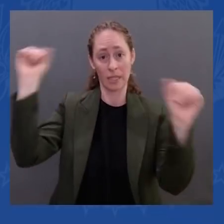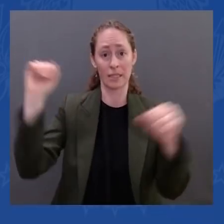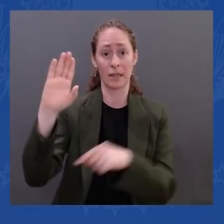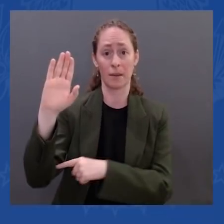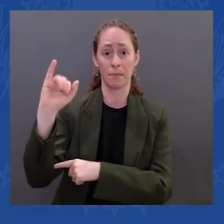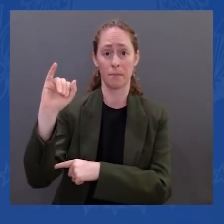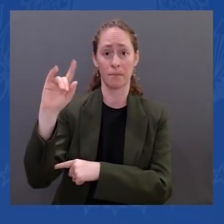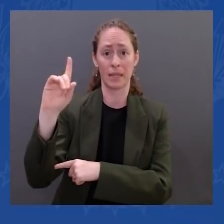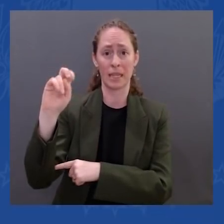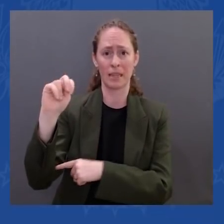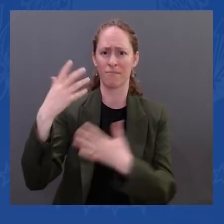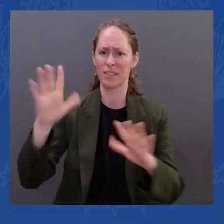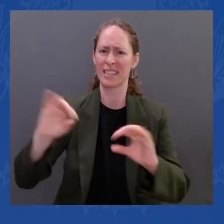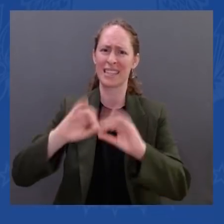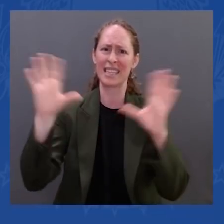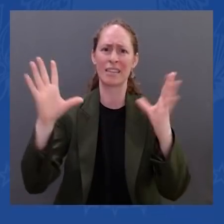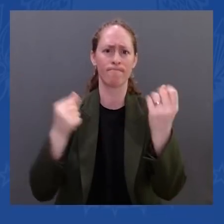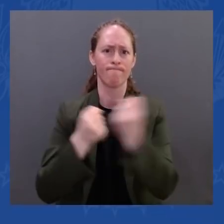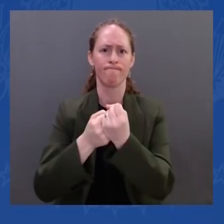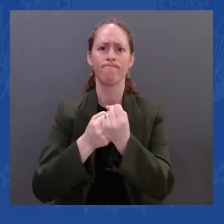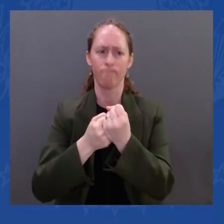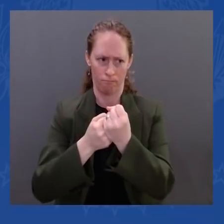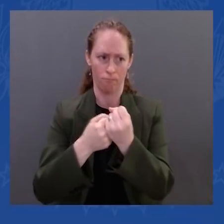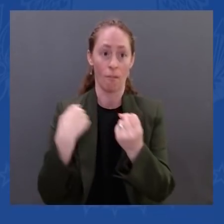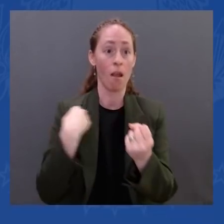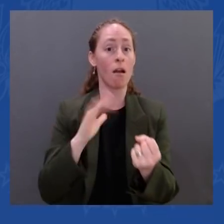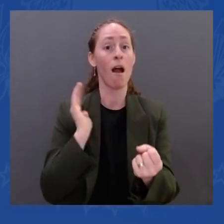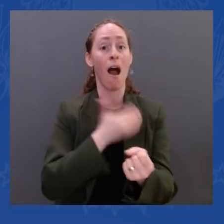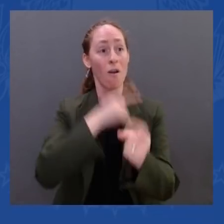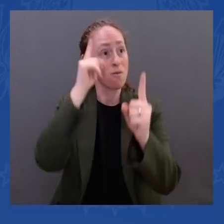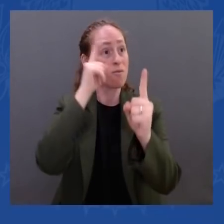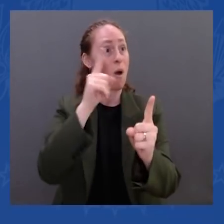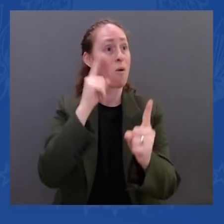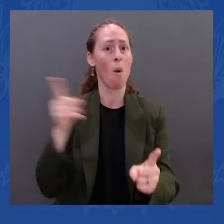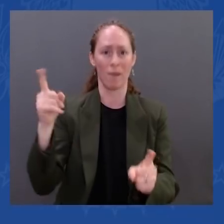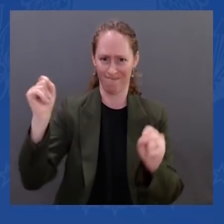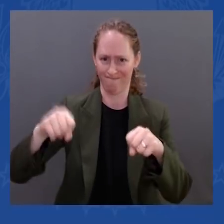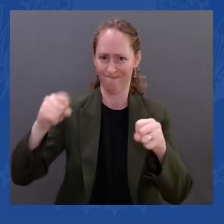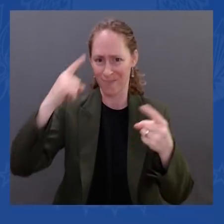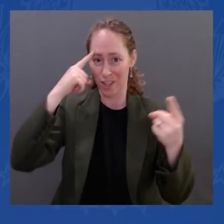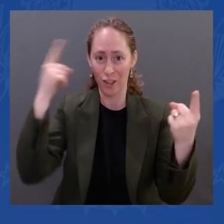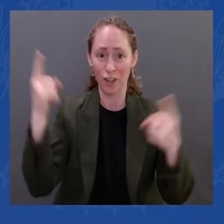After this, President Biden will be meeting with family members of the abductees.